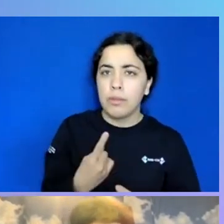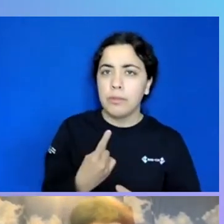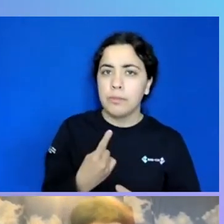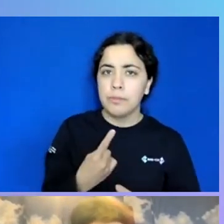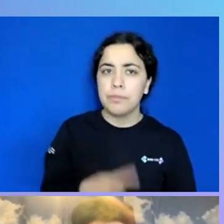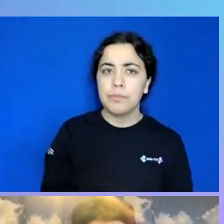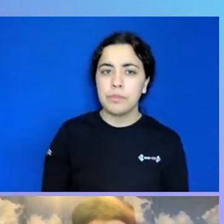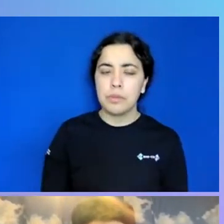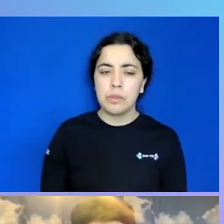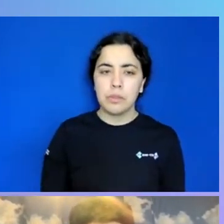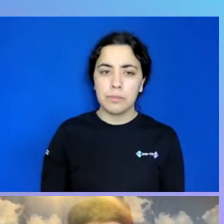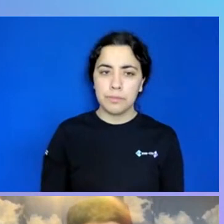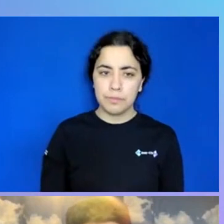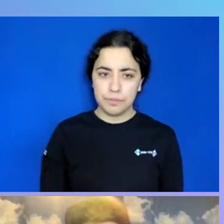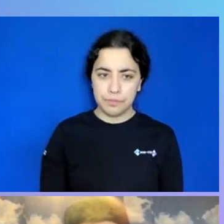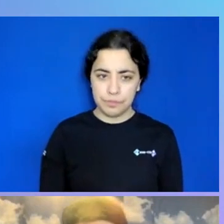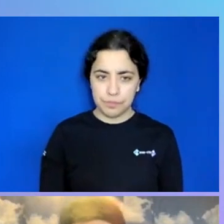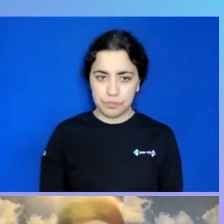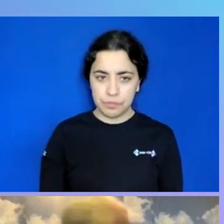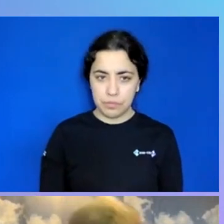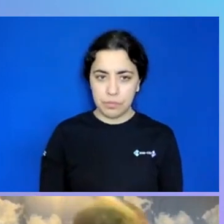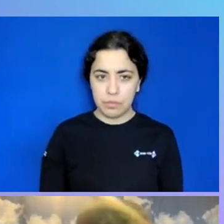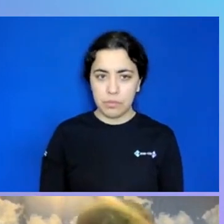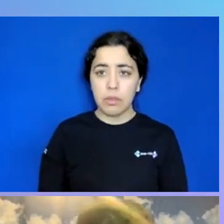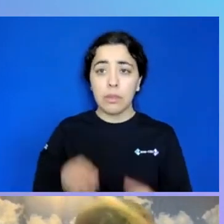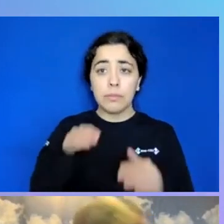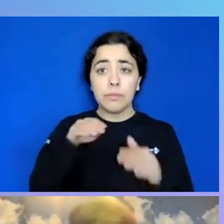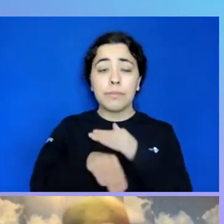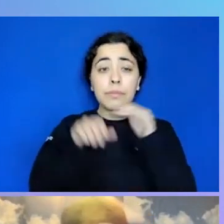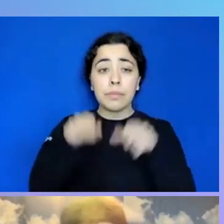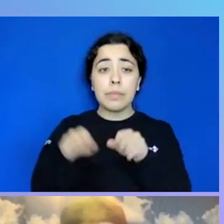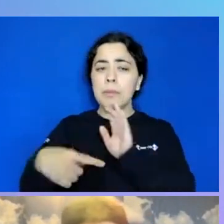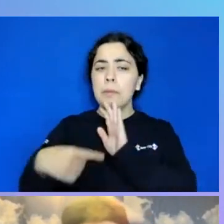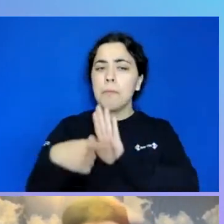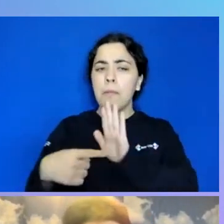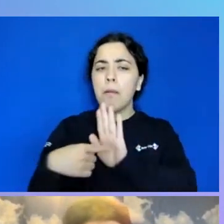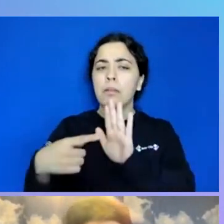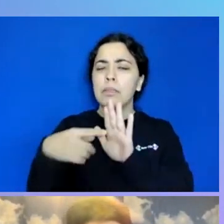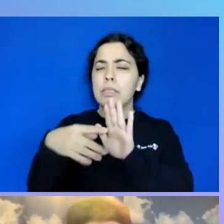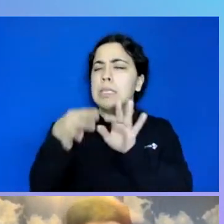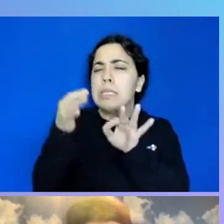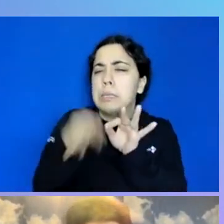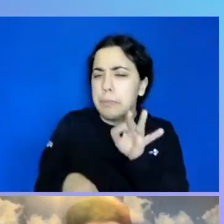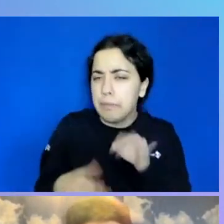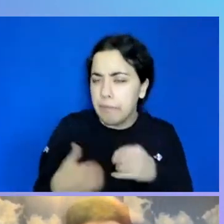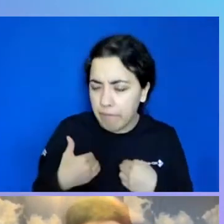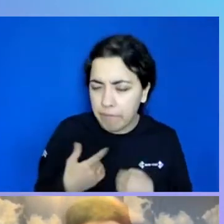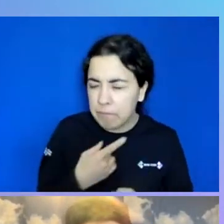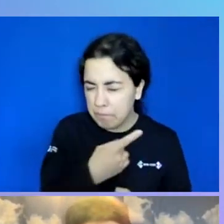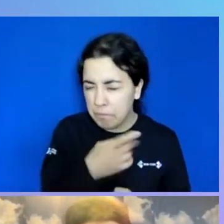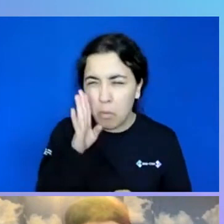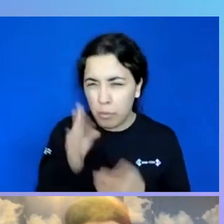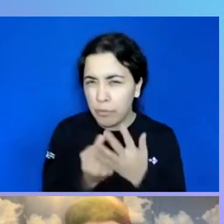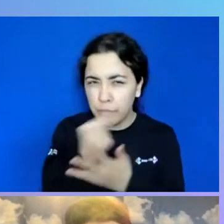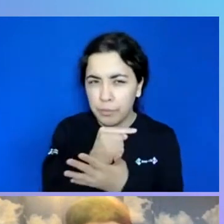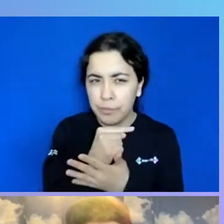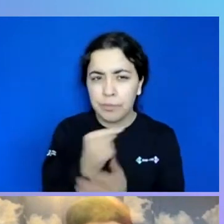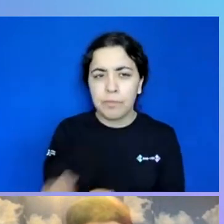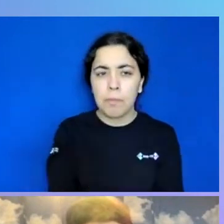have a really simple accessibility model that I'll go through very quickly here. Uh,